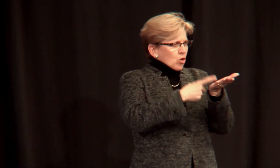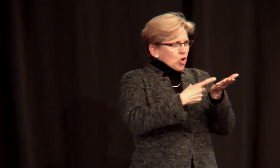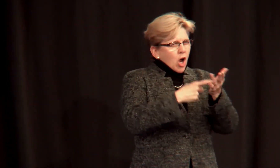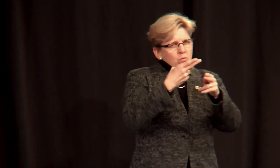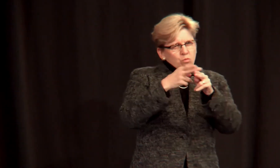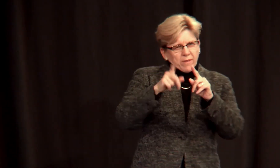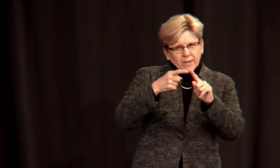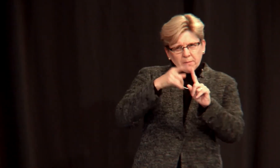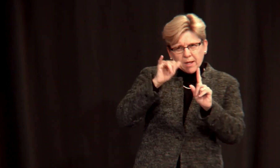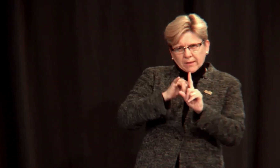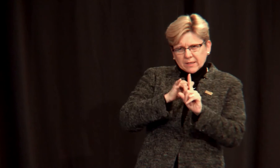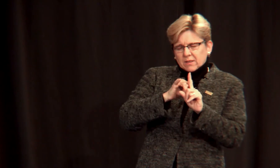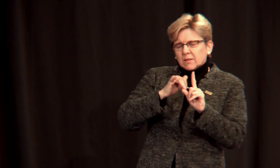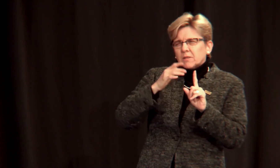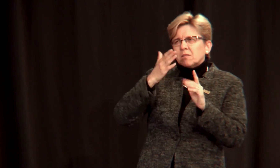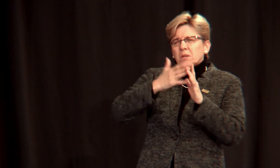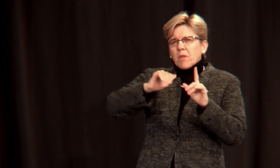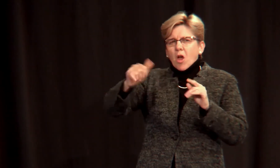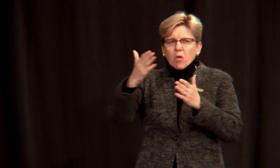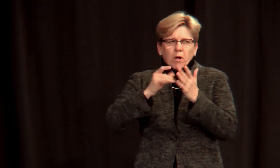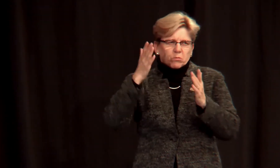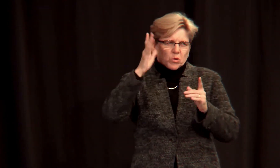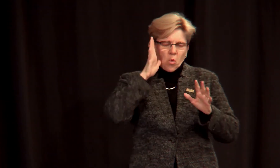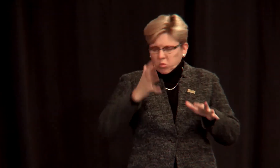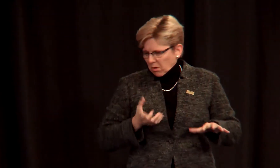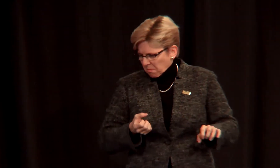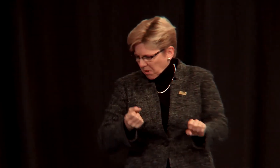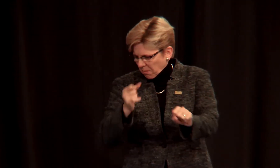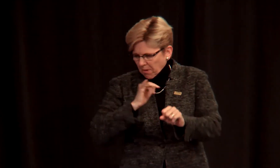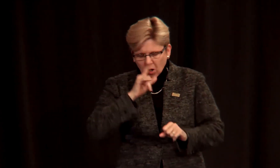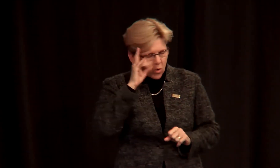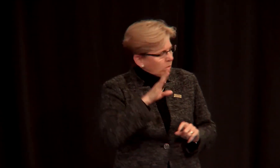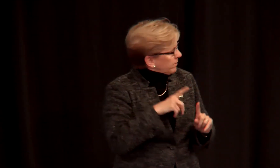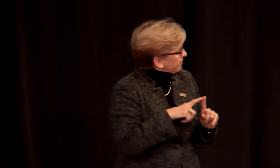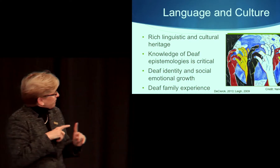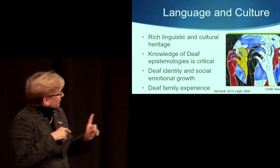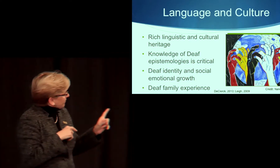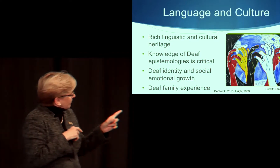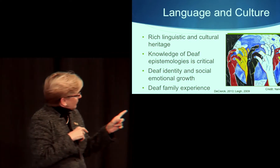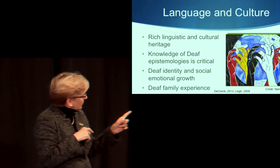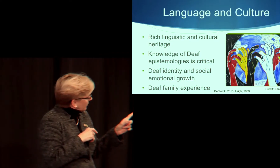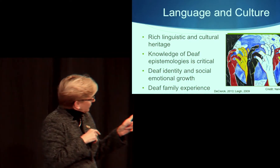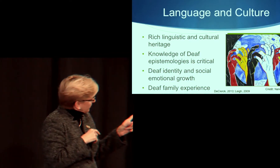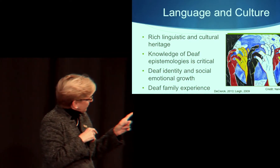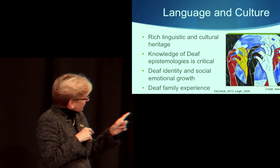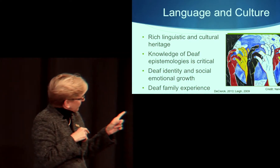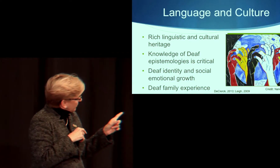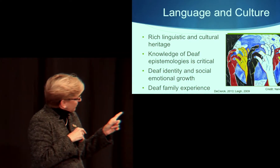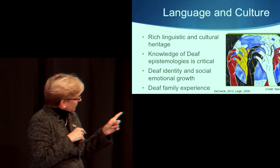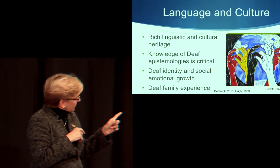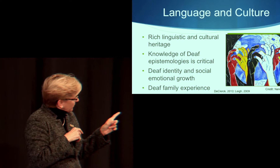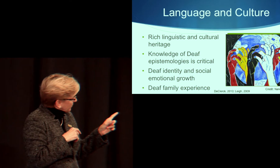I want to talk briefly about this. I have another part of my presentation that I'll move on to because I gotta move a little quickly I guess.